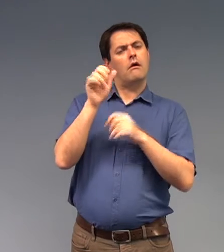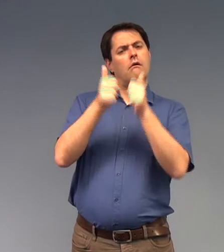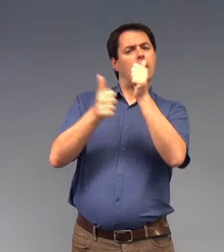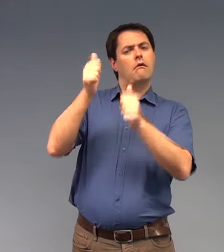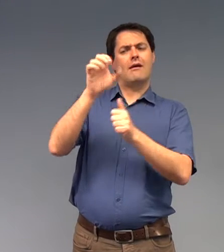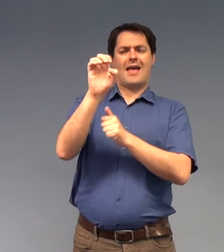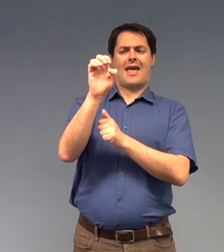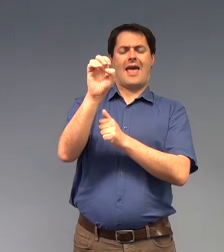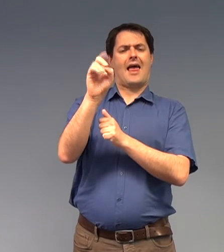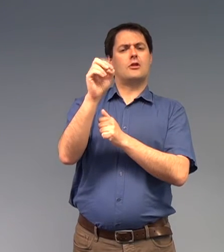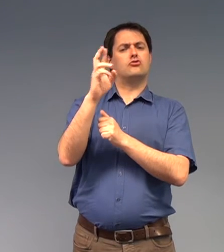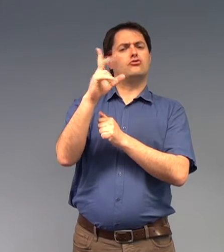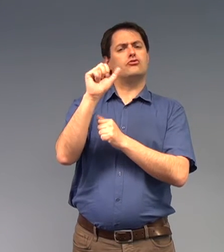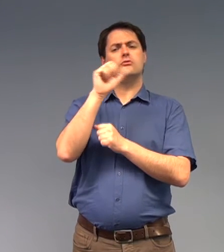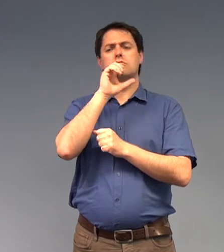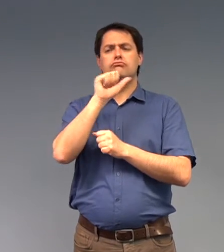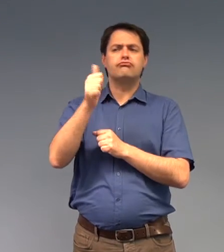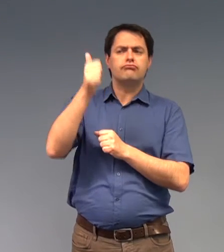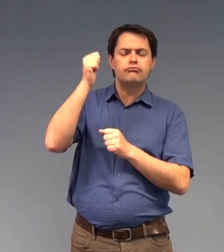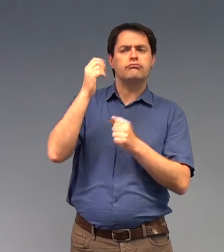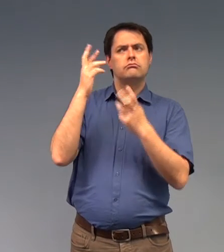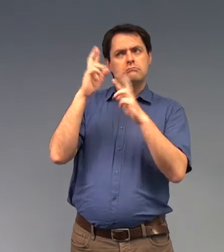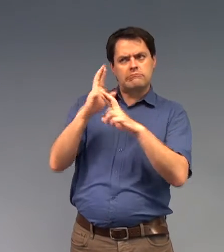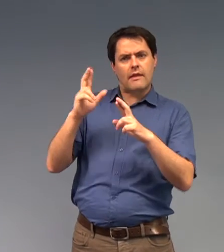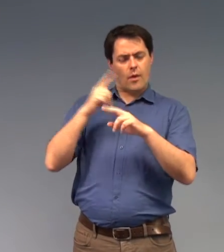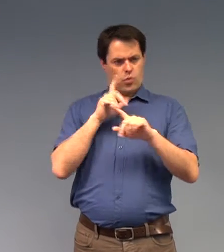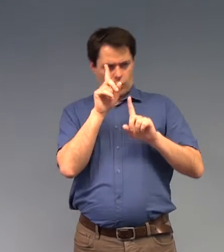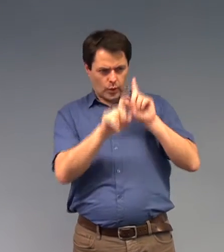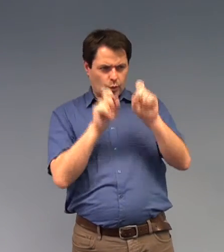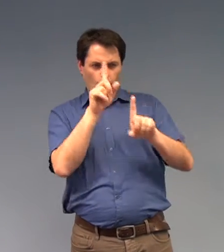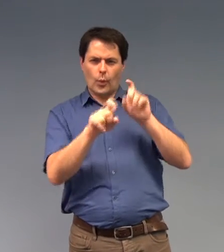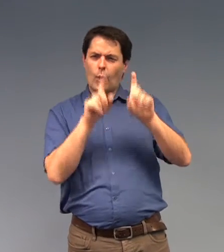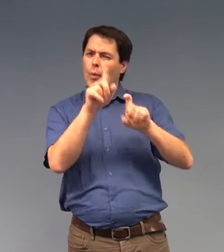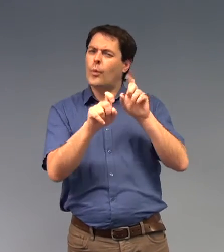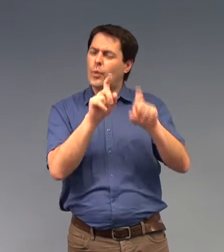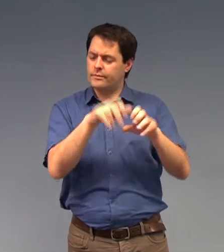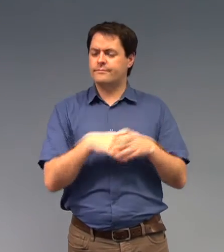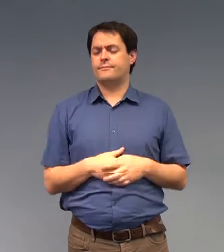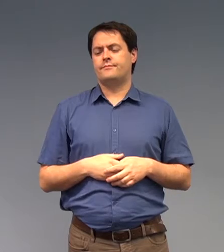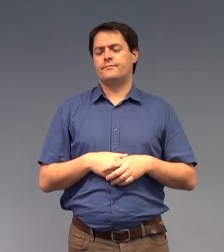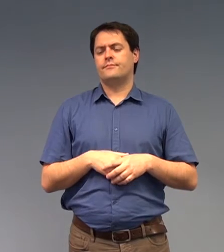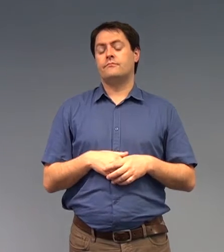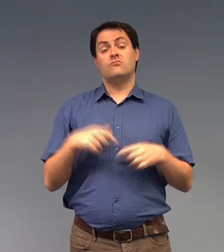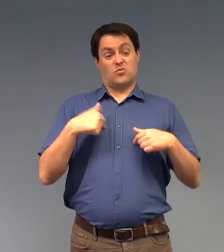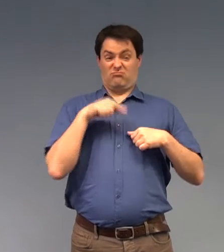To do that visibly, and then to be questioned and examined by the elders of the church.